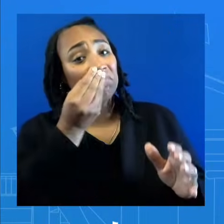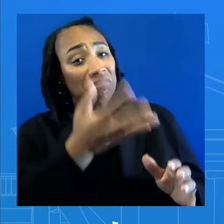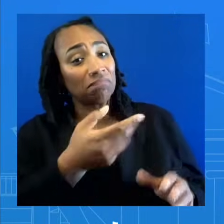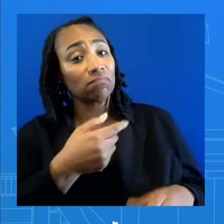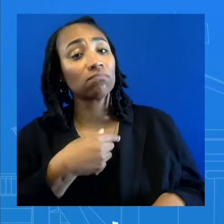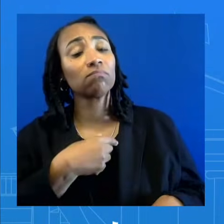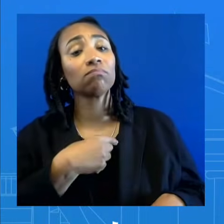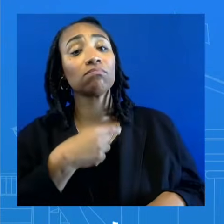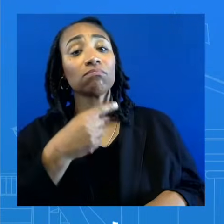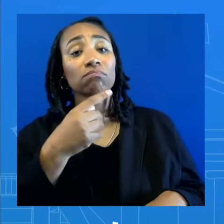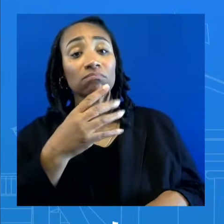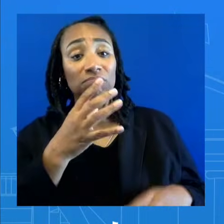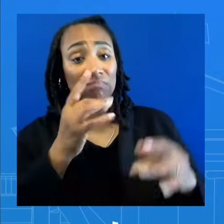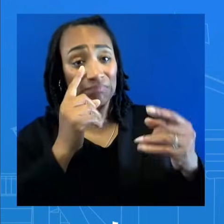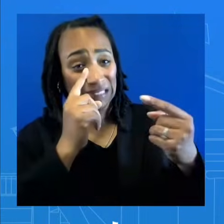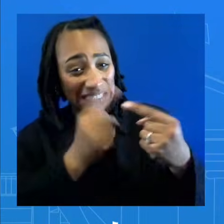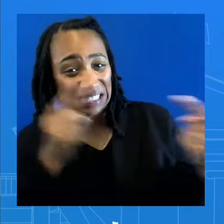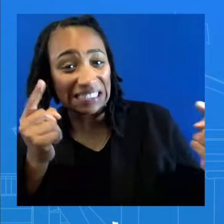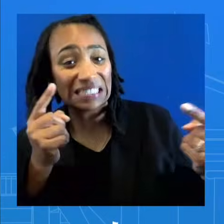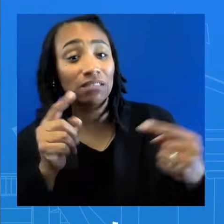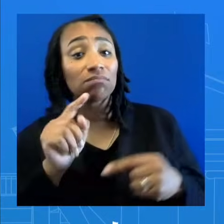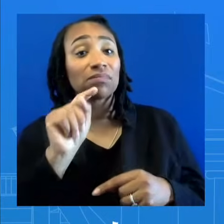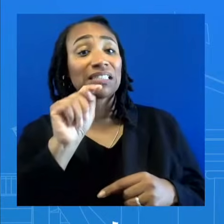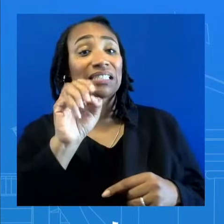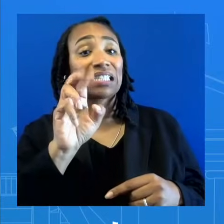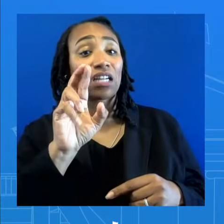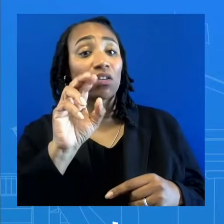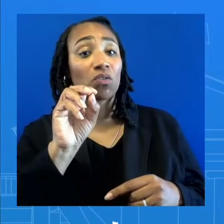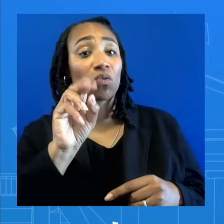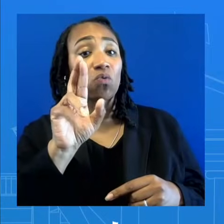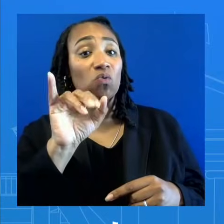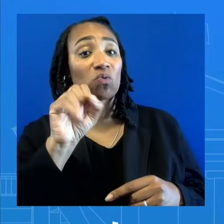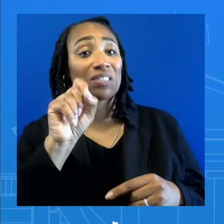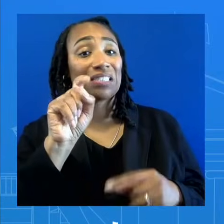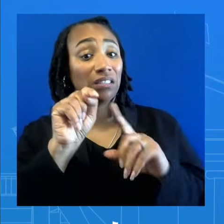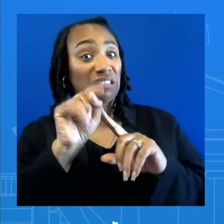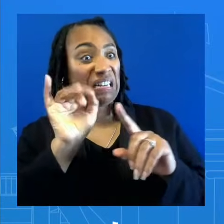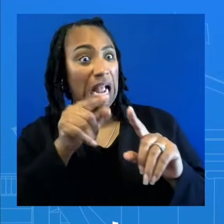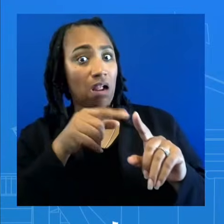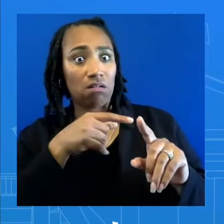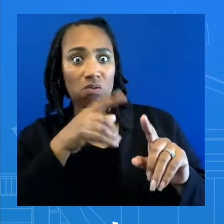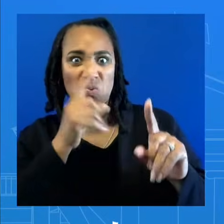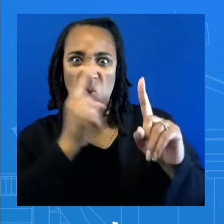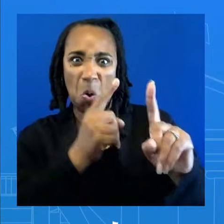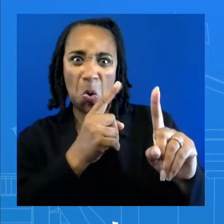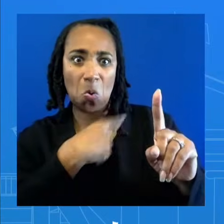about finding and retrieving Mr. Tice. We just don't have enough information at this point.